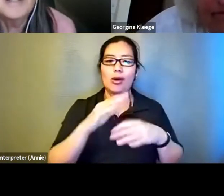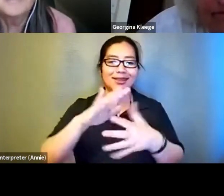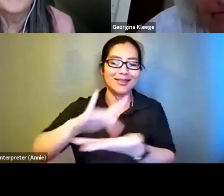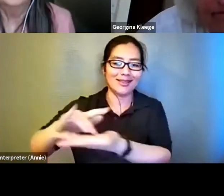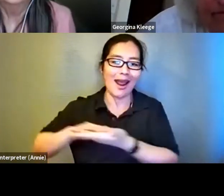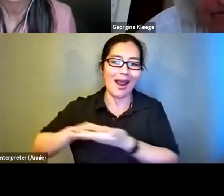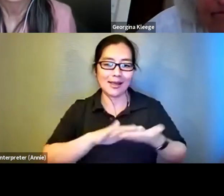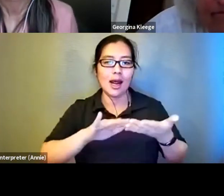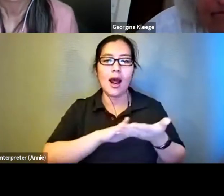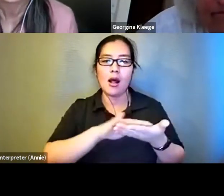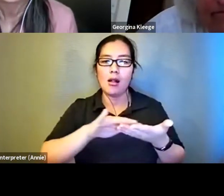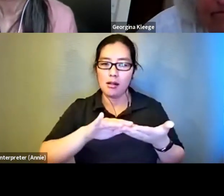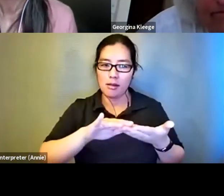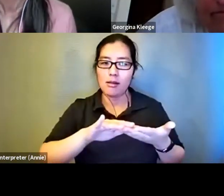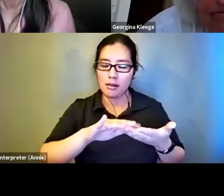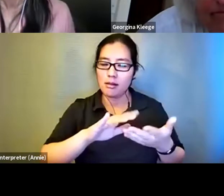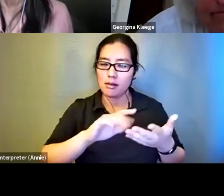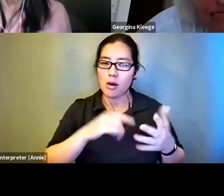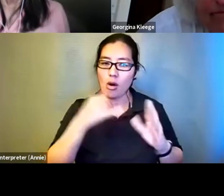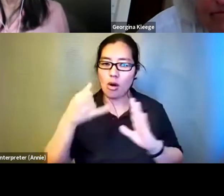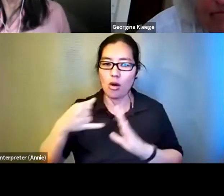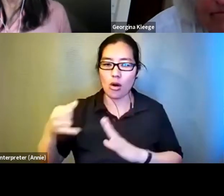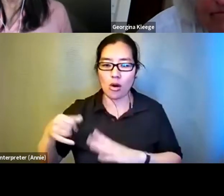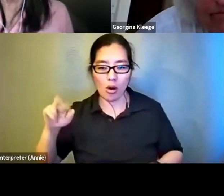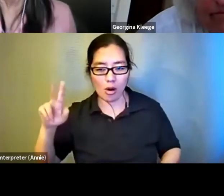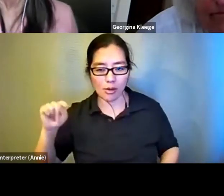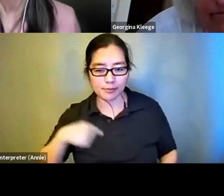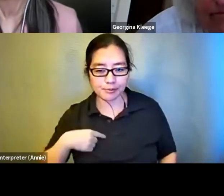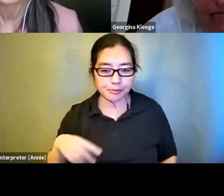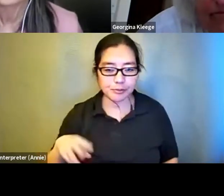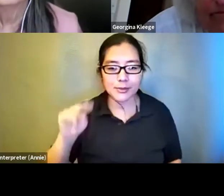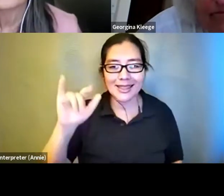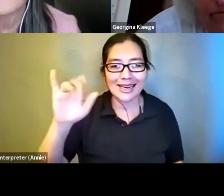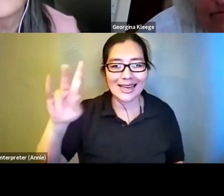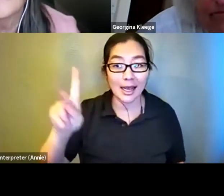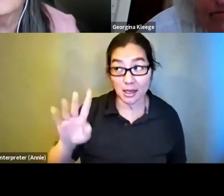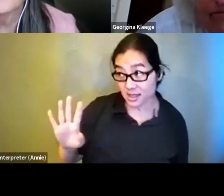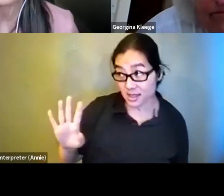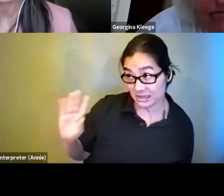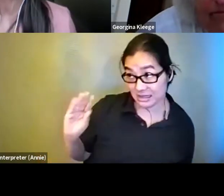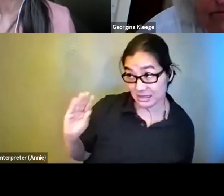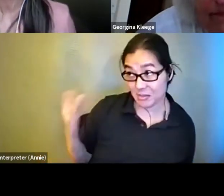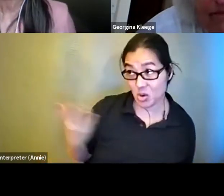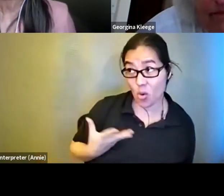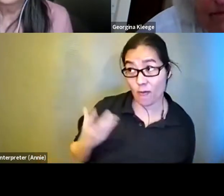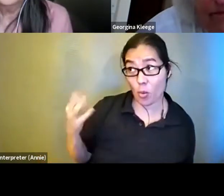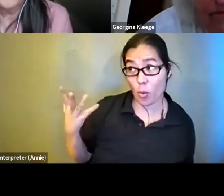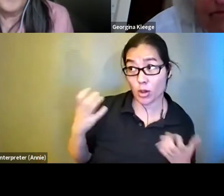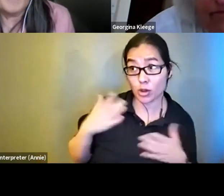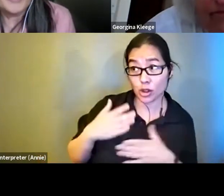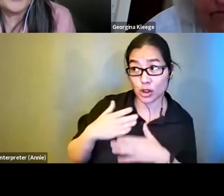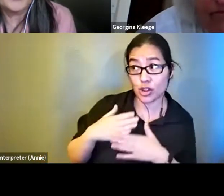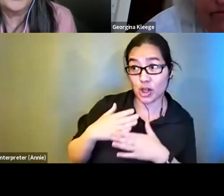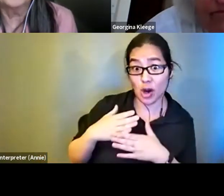can interject for one second. Ann, if you would like me to bring up the images, tell me. Ann Cunningham: Can we queue them up in a few